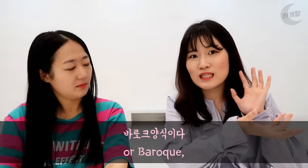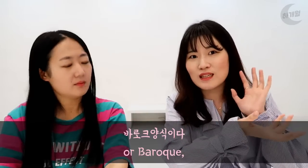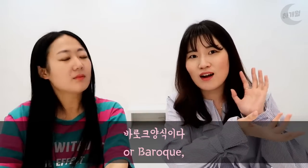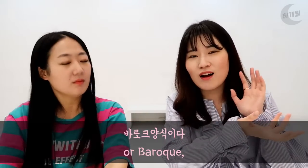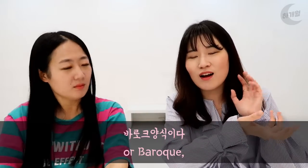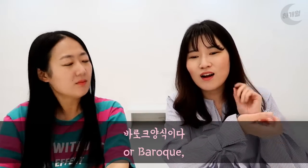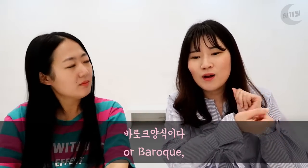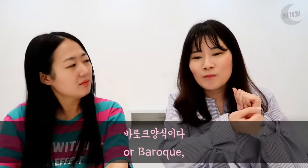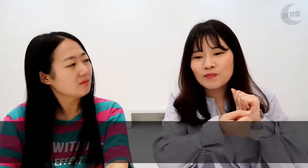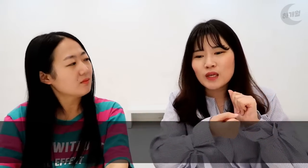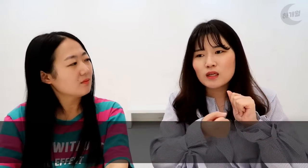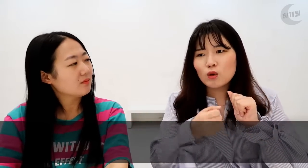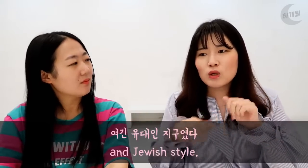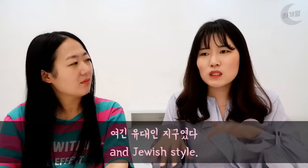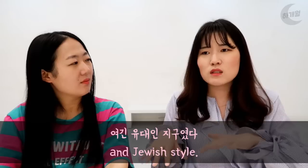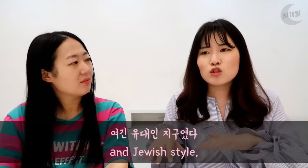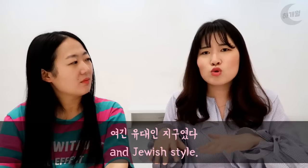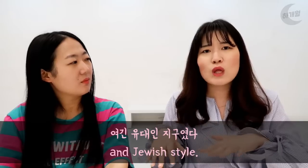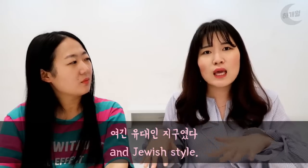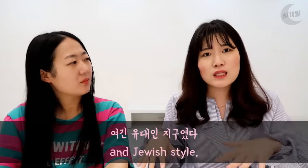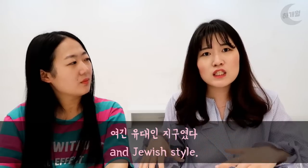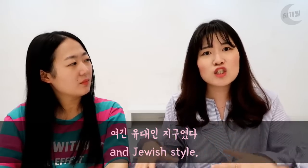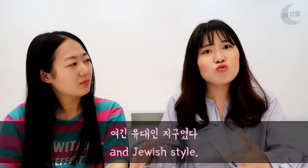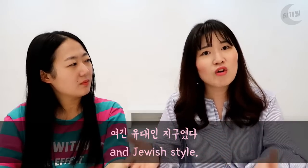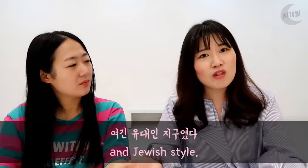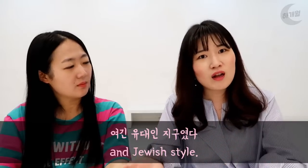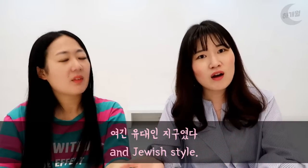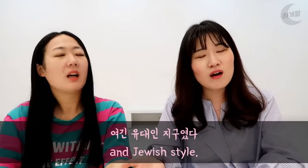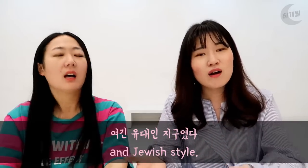or Baroque, and Jewish style.